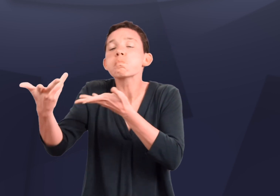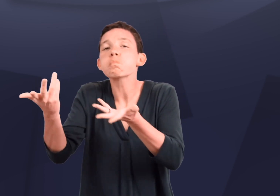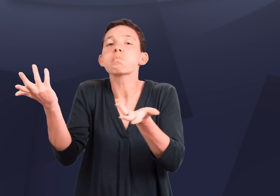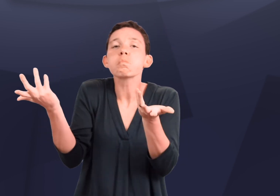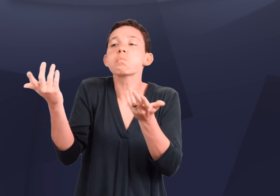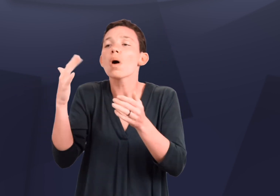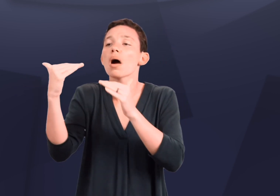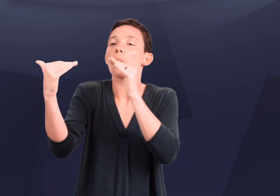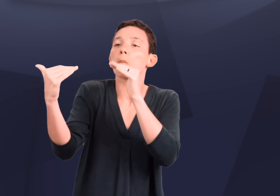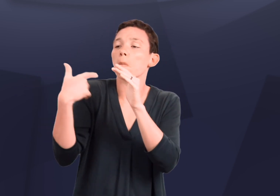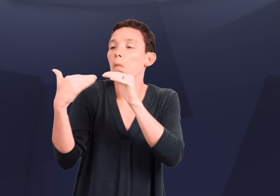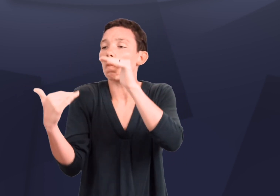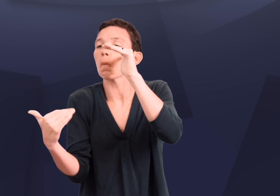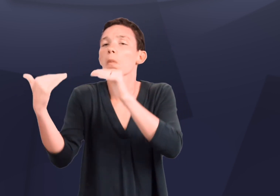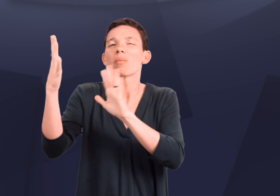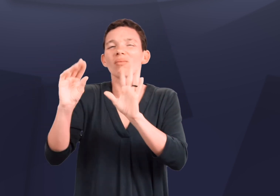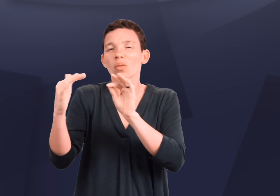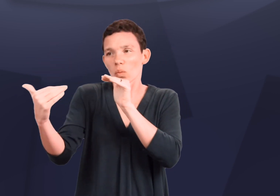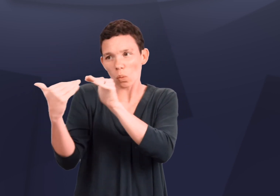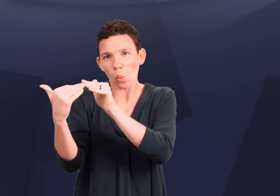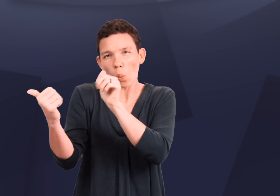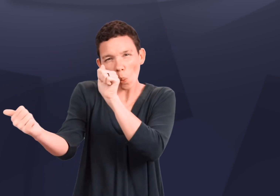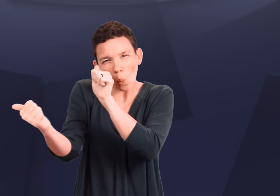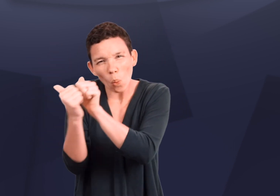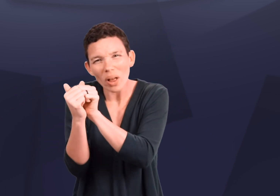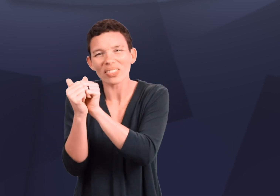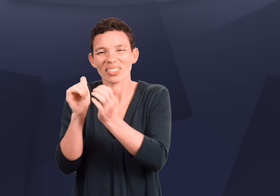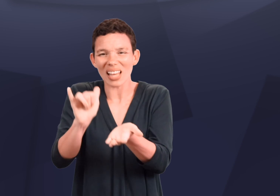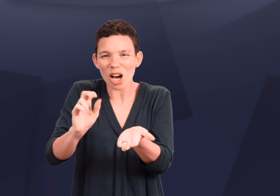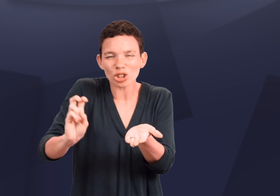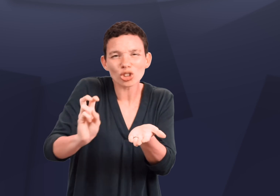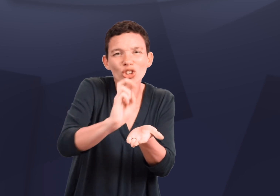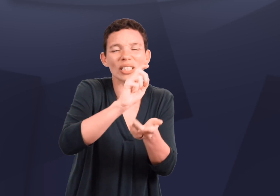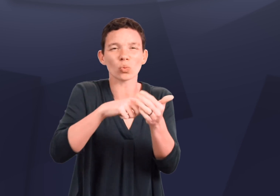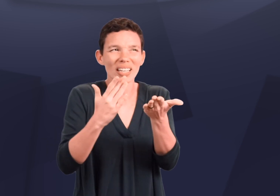neither above the other, but equal in the journey.